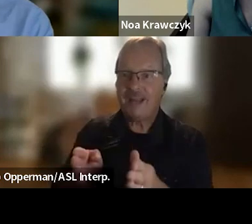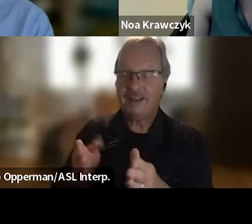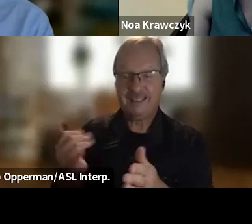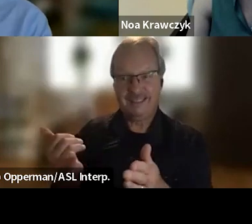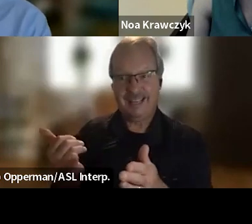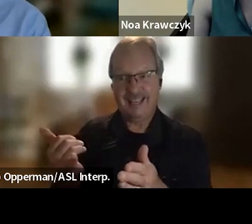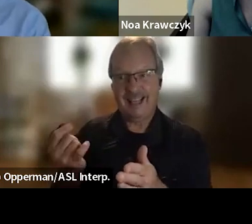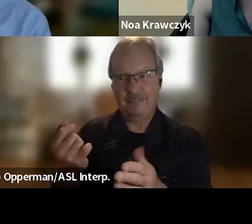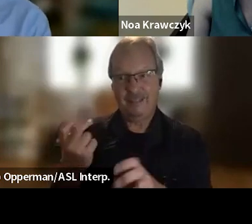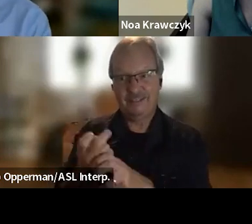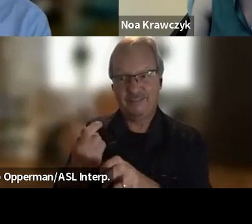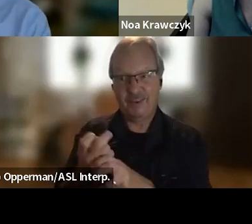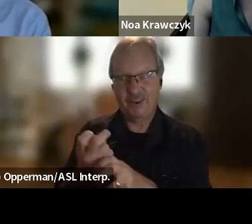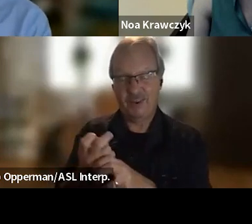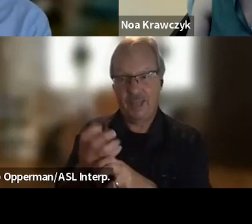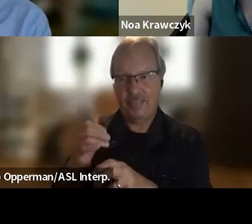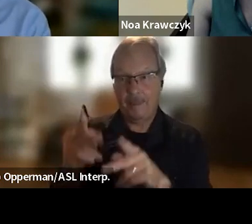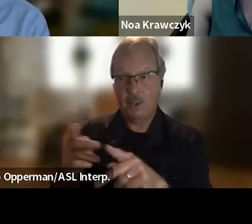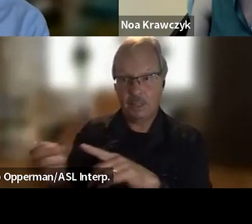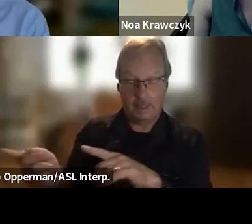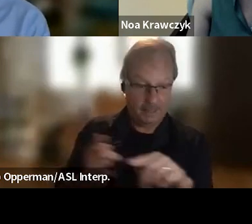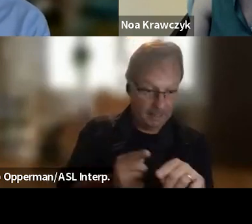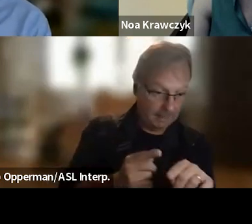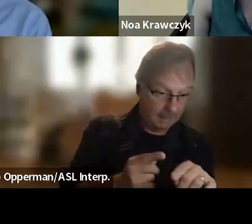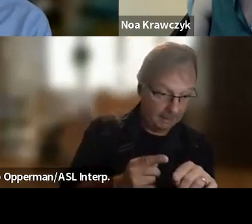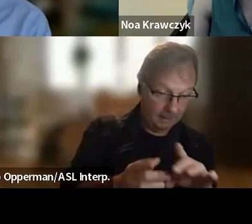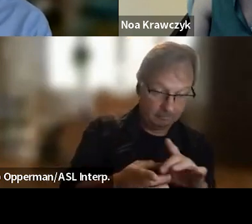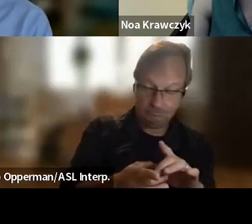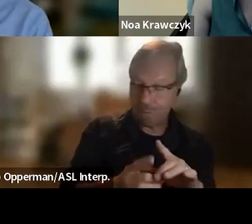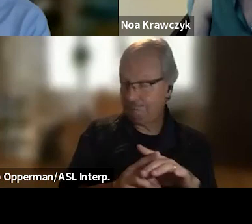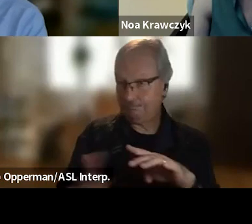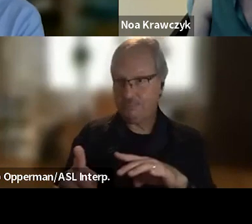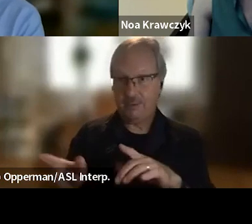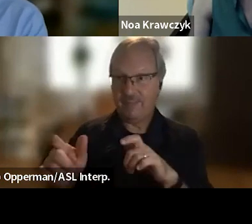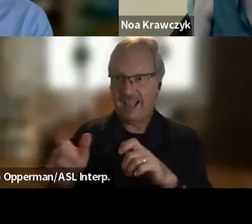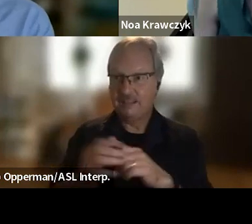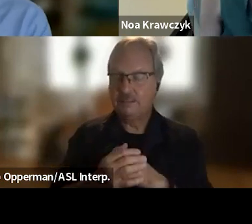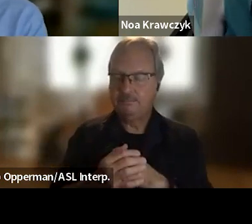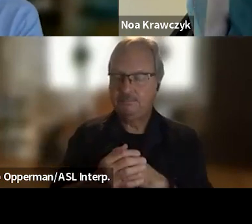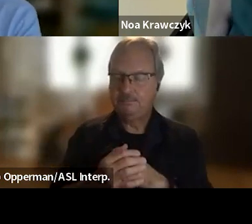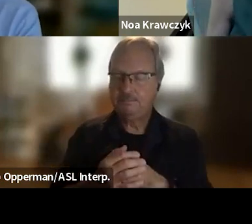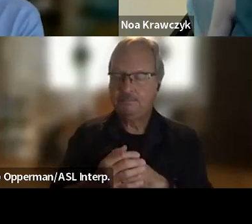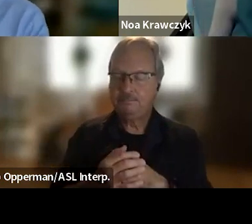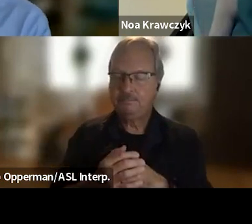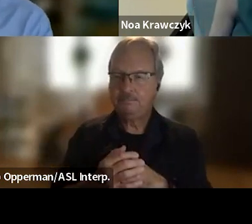because that person's coming in and going out. But that's typically how each she lease gets to the point